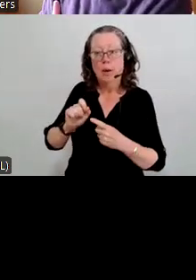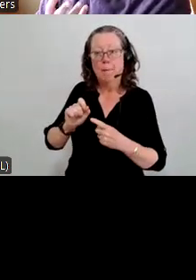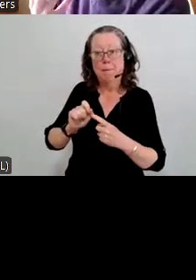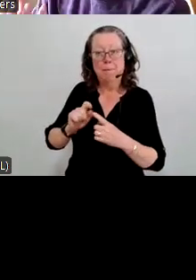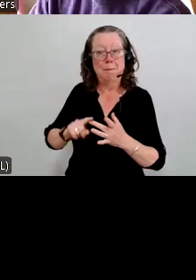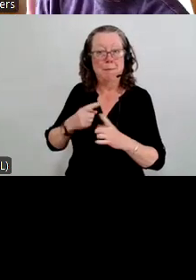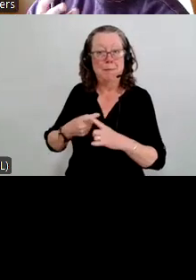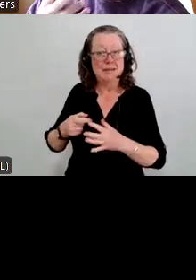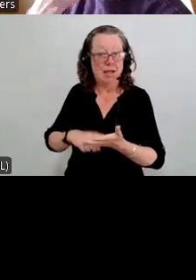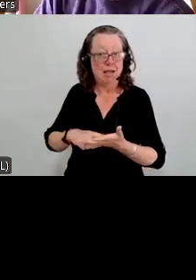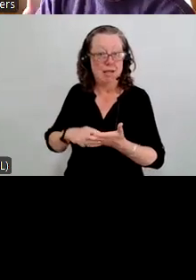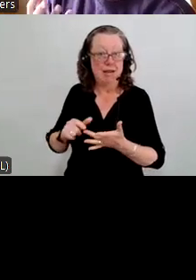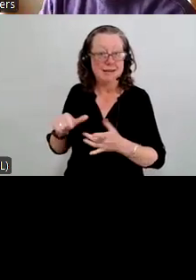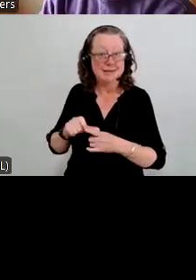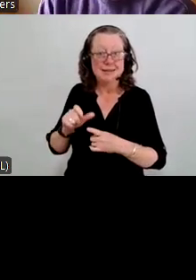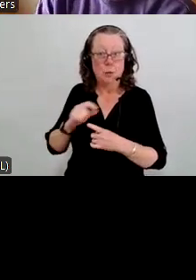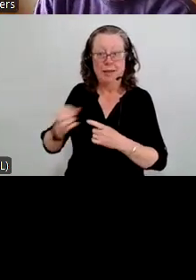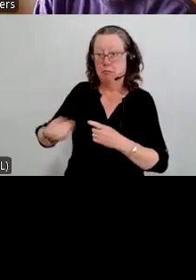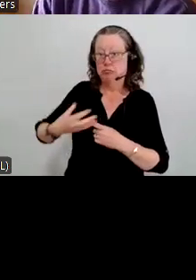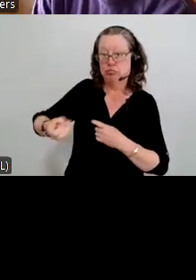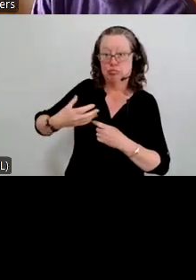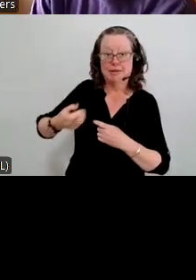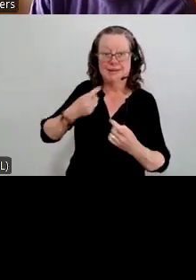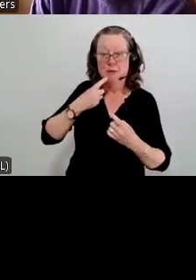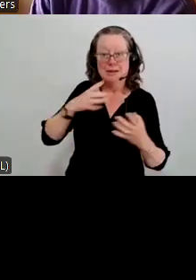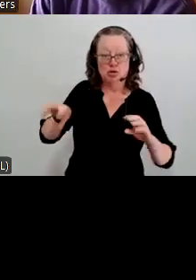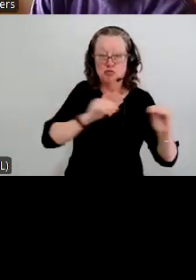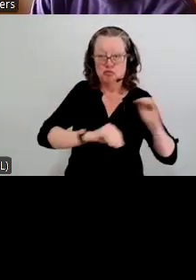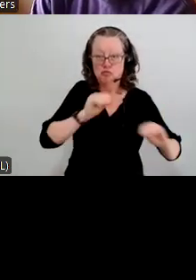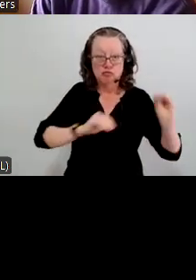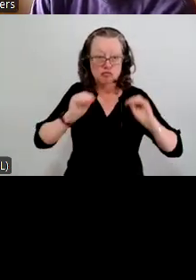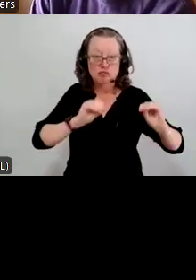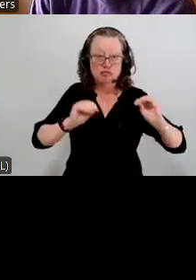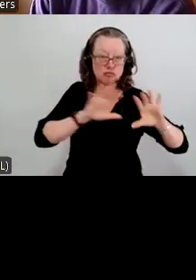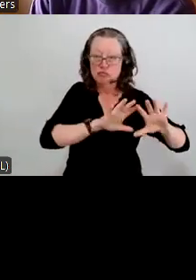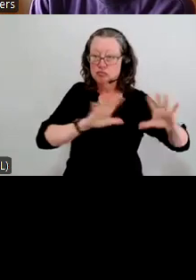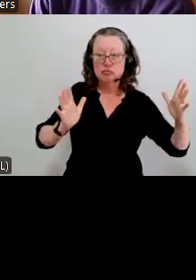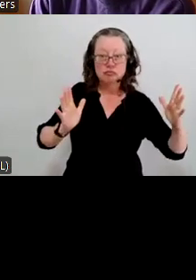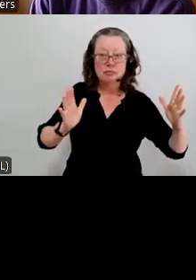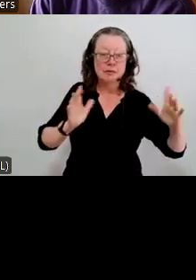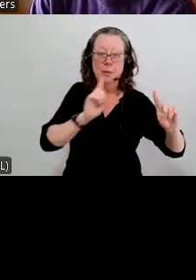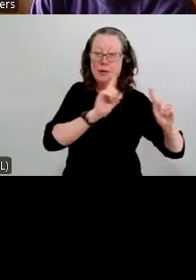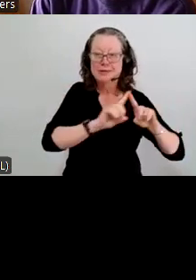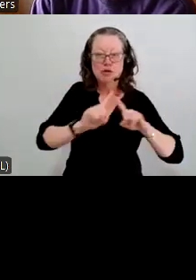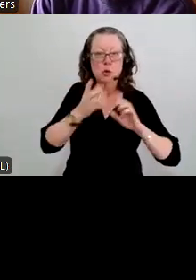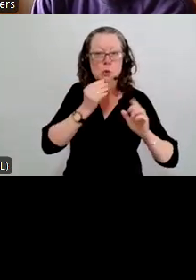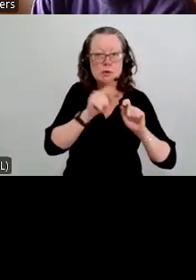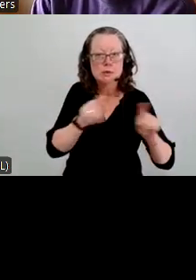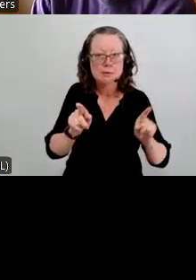and you can see here that we've got different interactions. Over this date range that we're looking at here, we've got different page views,